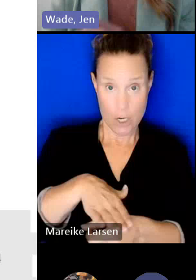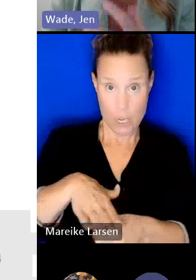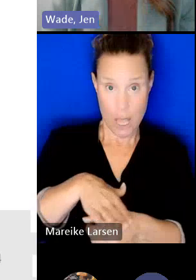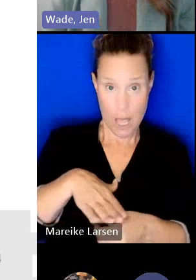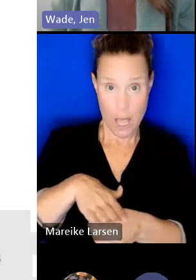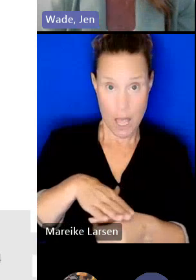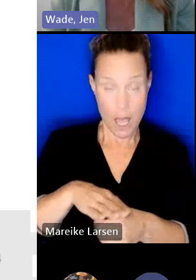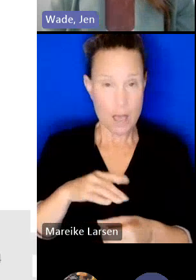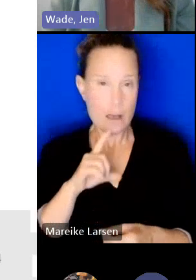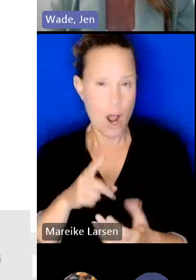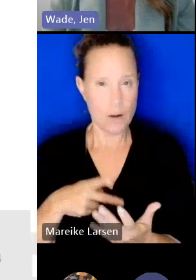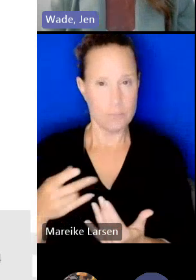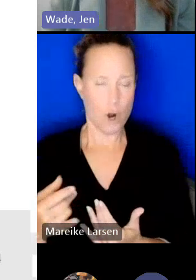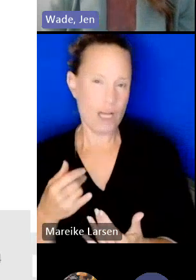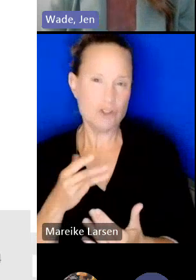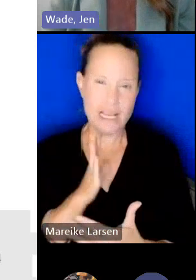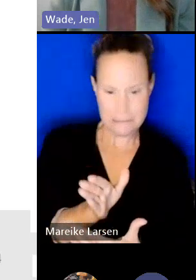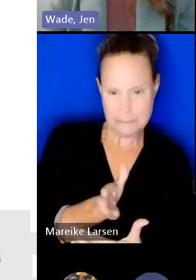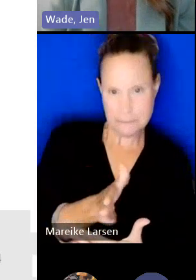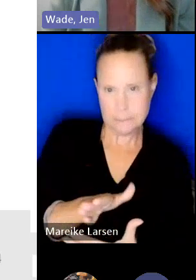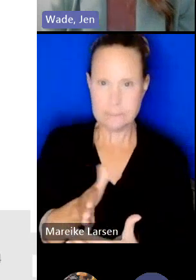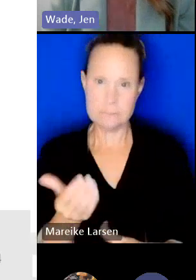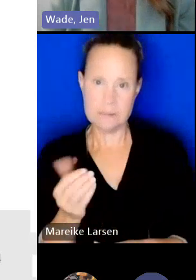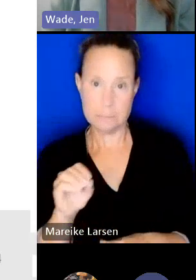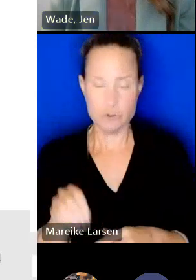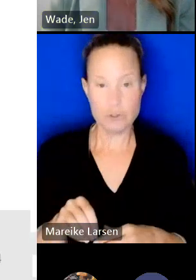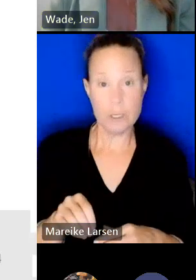proposed projects within a cost of 15% of the lowest cost.